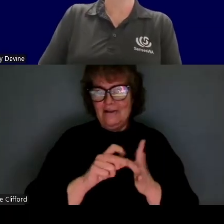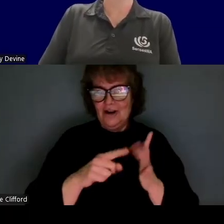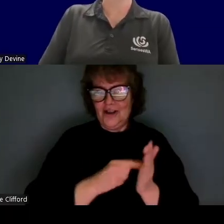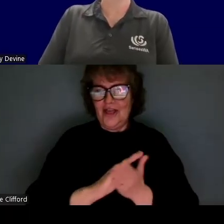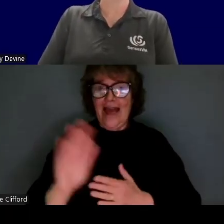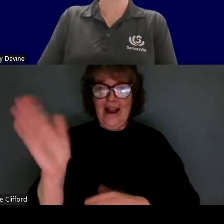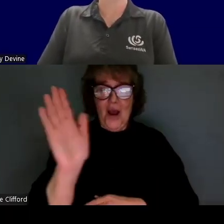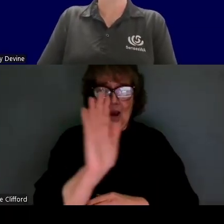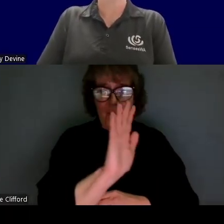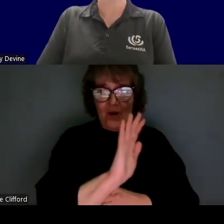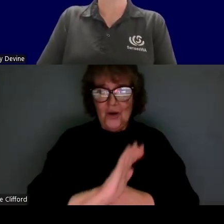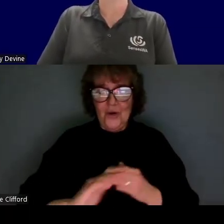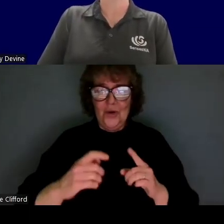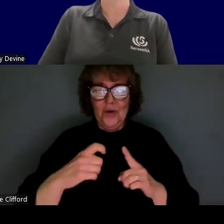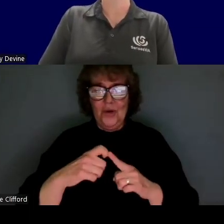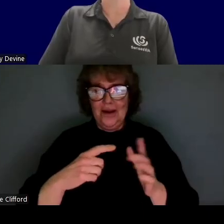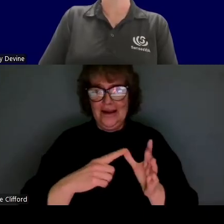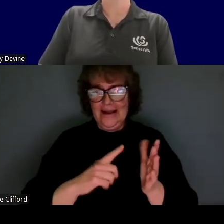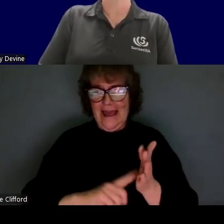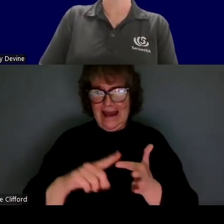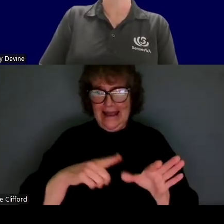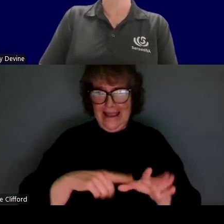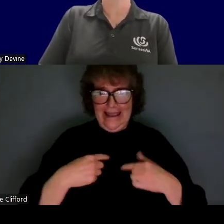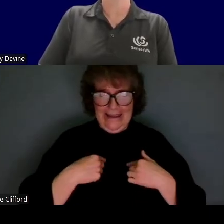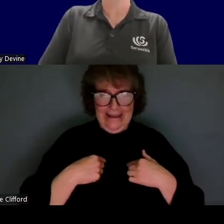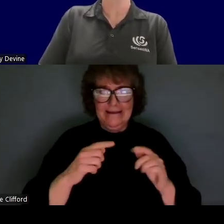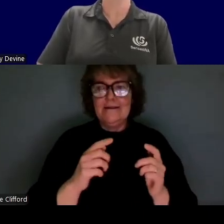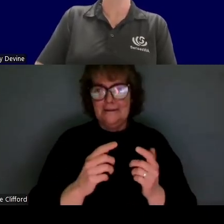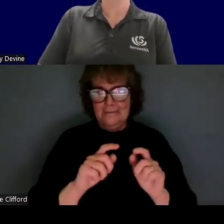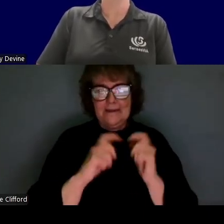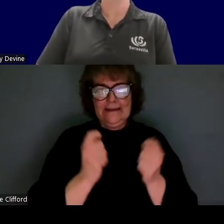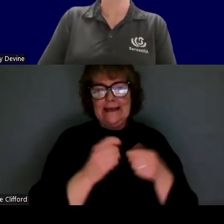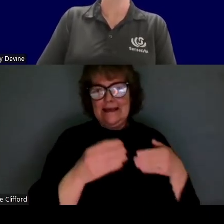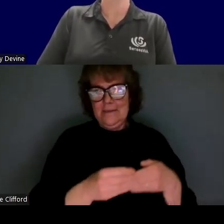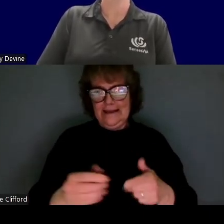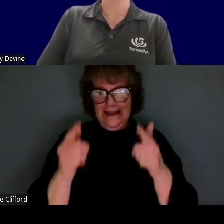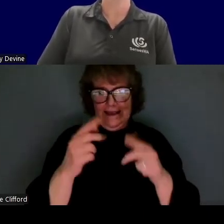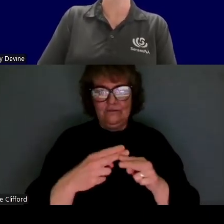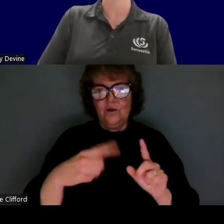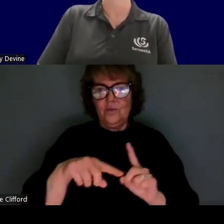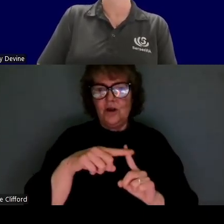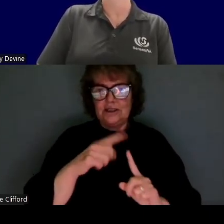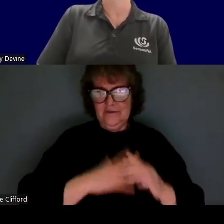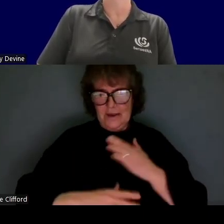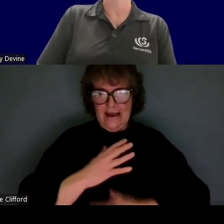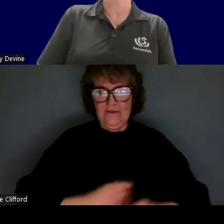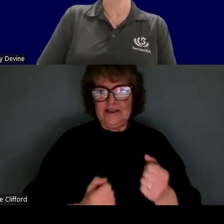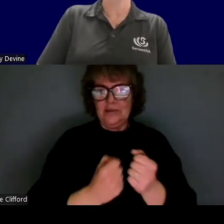name’s Kaley. As Meredith said, I'm the team lead for positive behaviour support with SensesWA. I